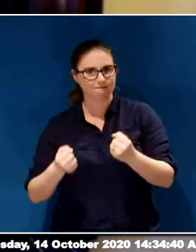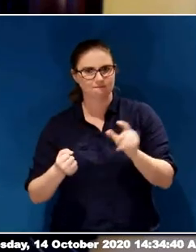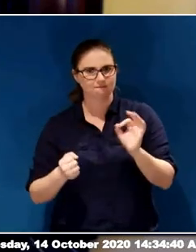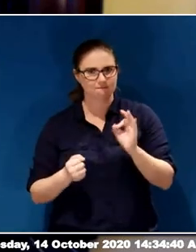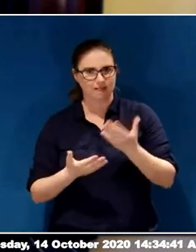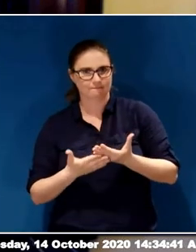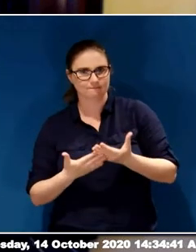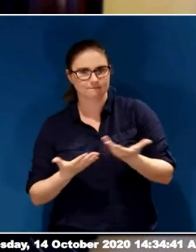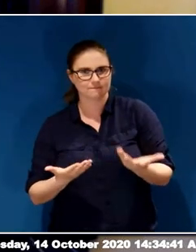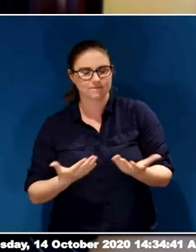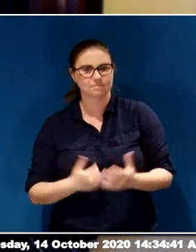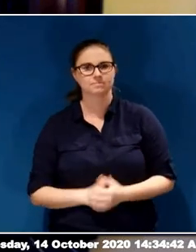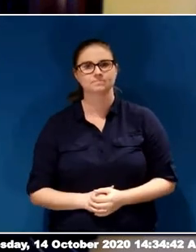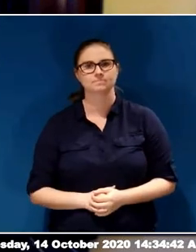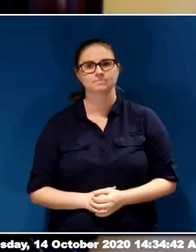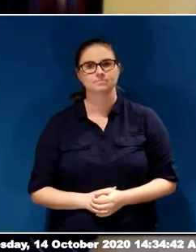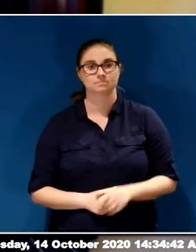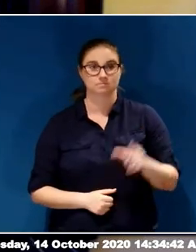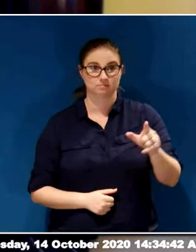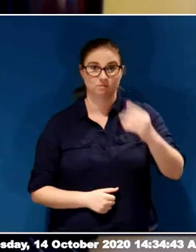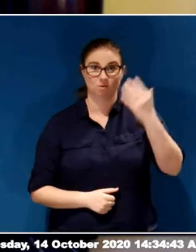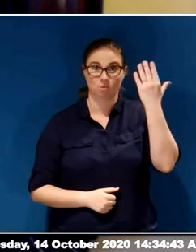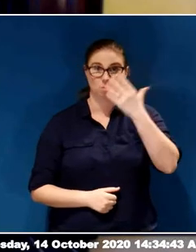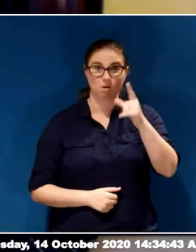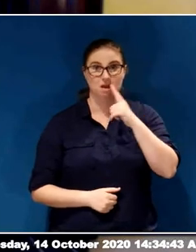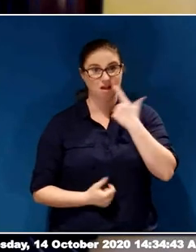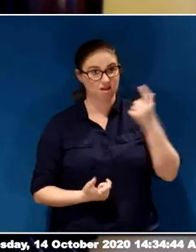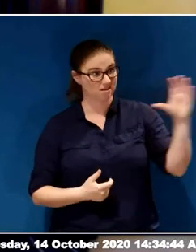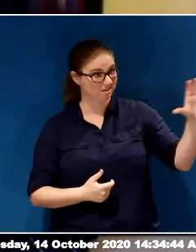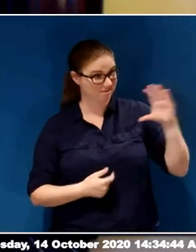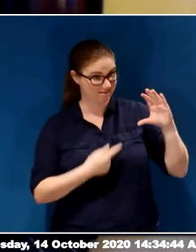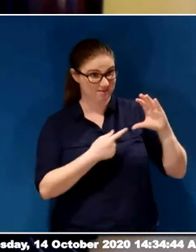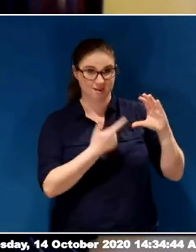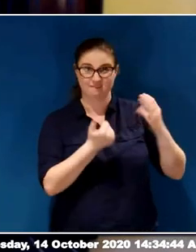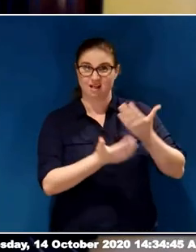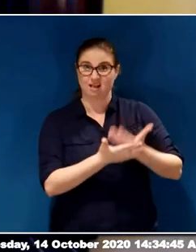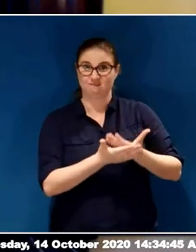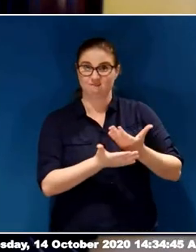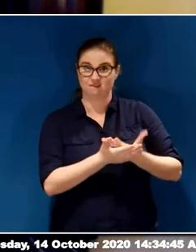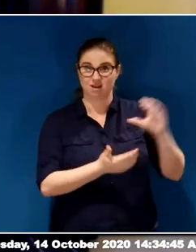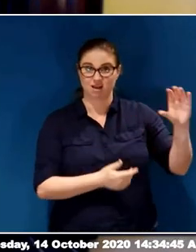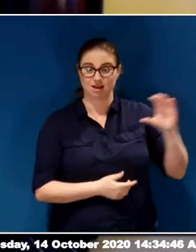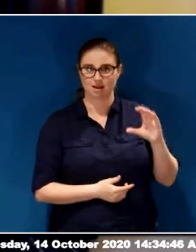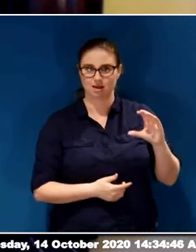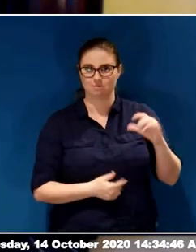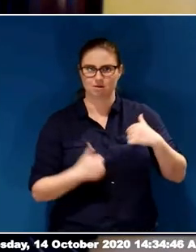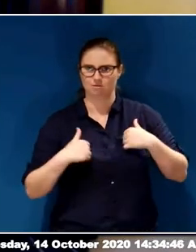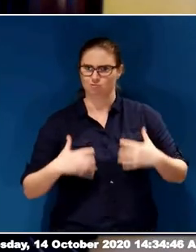I do not wish the Commission to form the impression that there's plenty of money in the system.